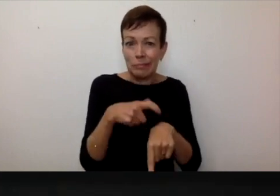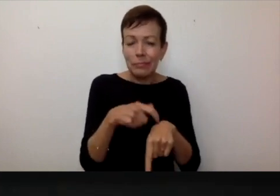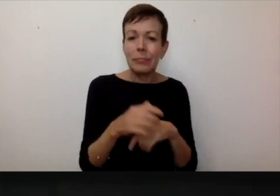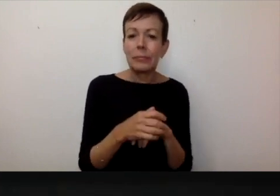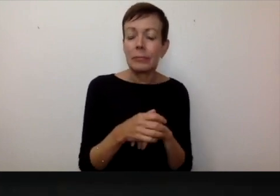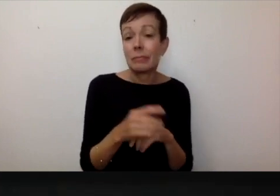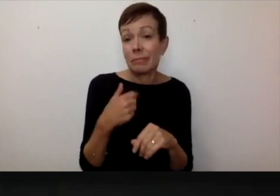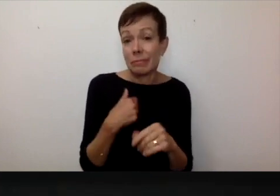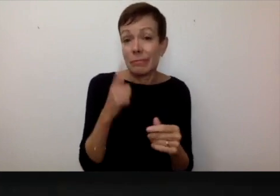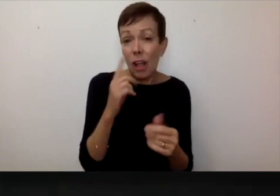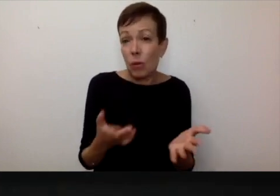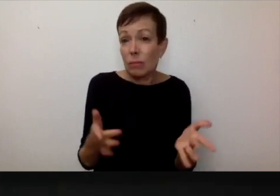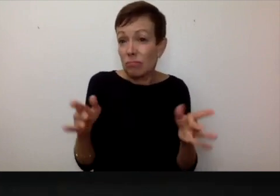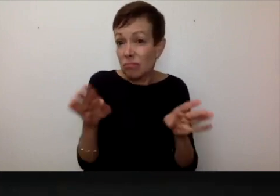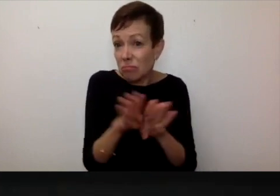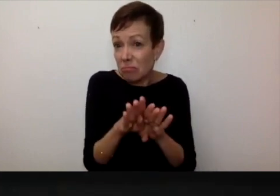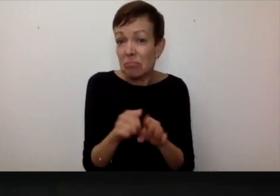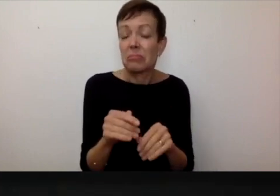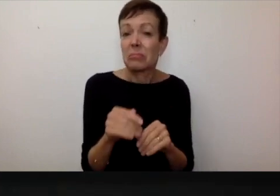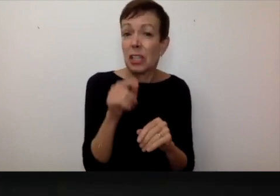my heart and soul that artists are going to lead the way